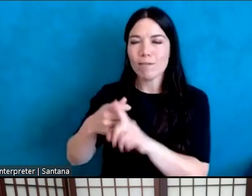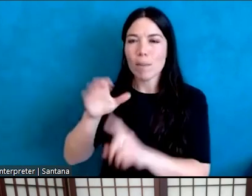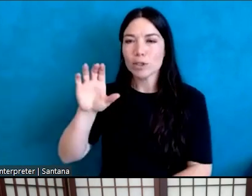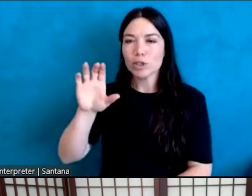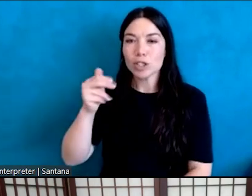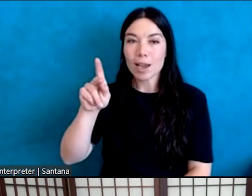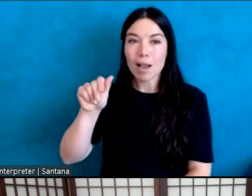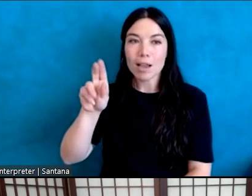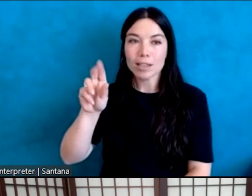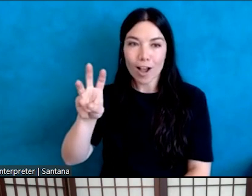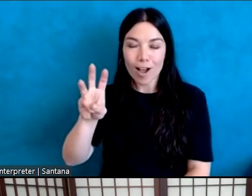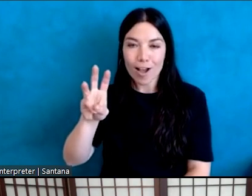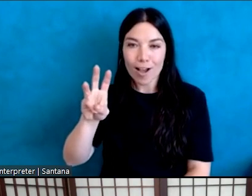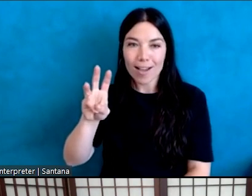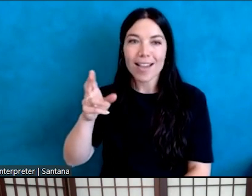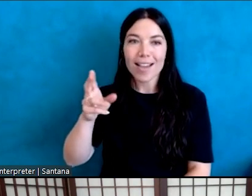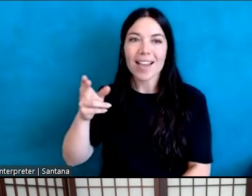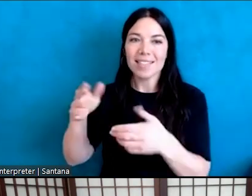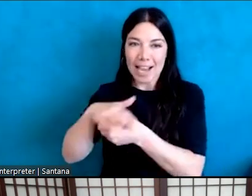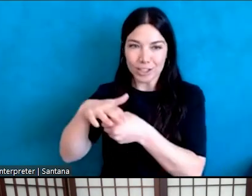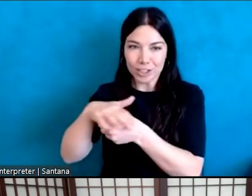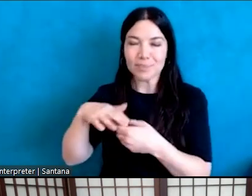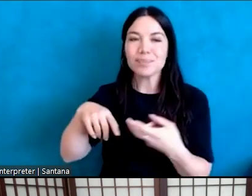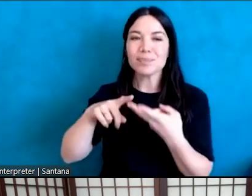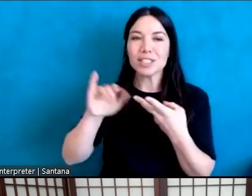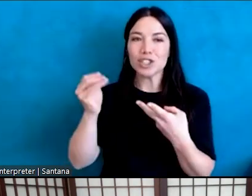and my longtime collaborator Megan Lukaniec, who's Huron-Wendat.